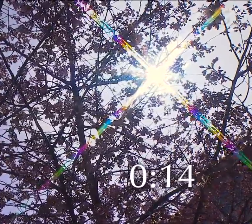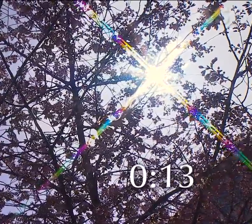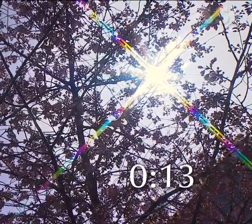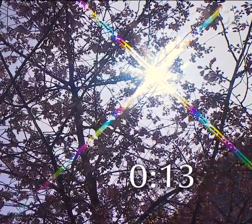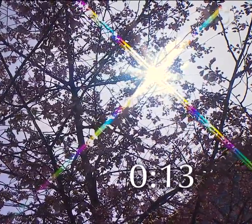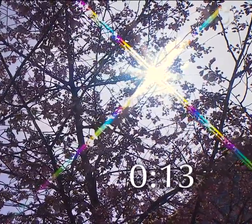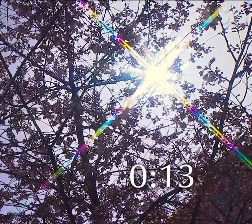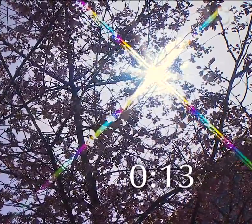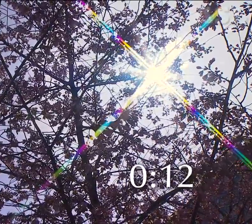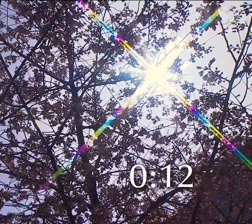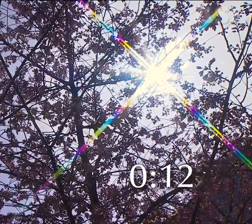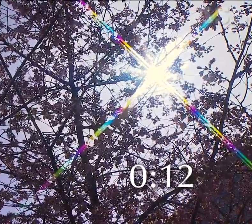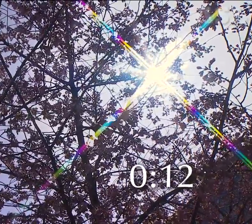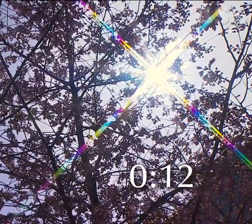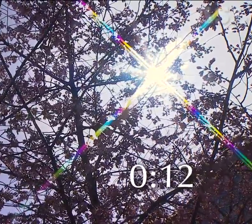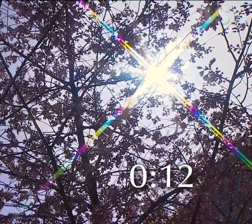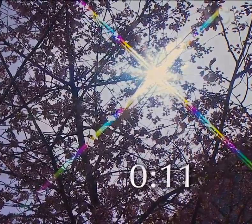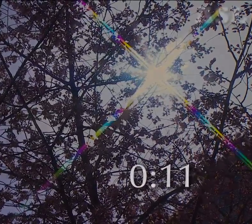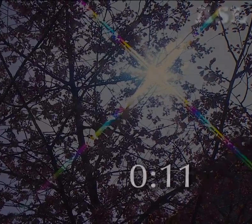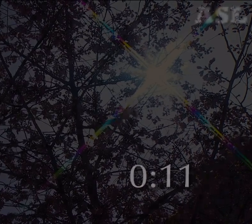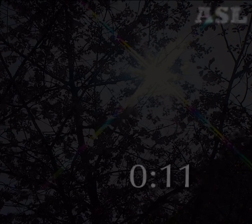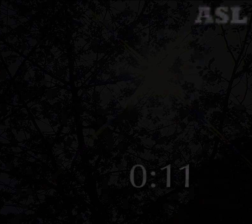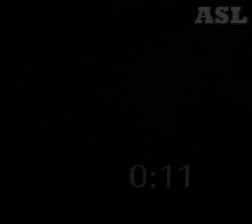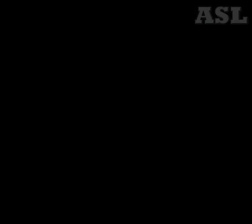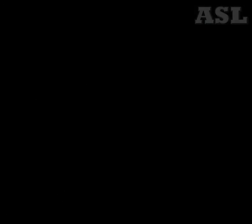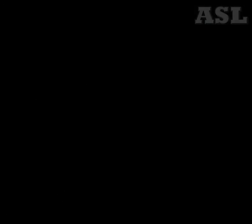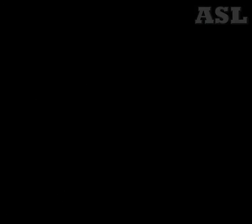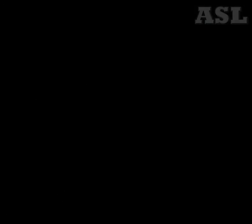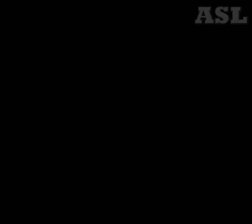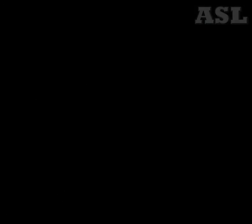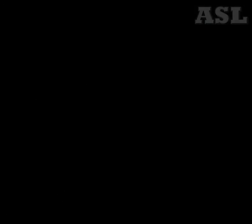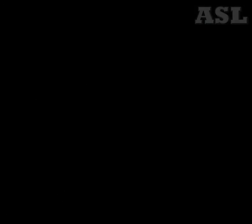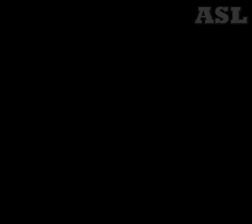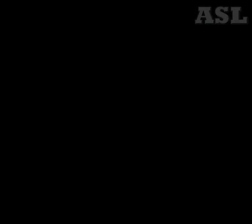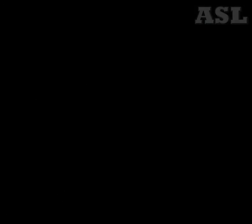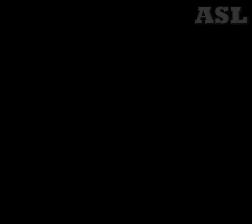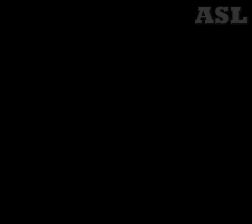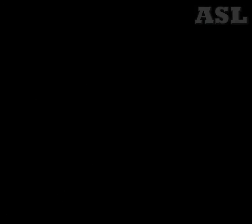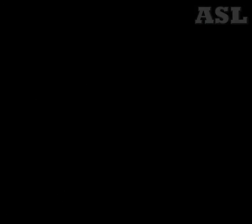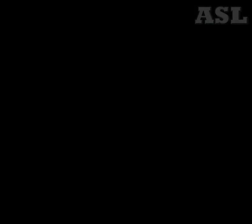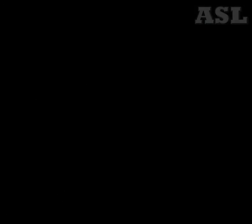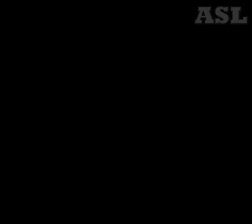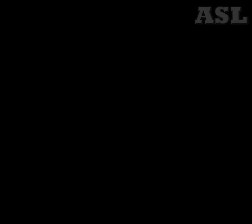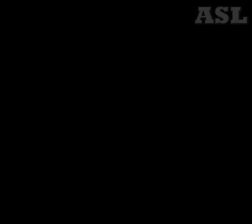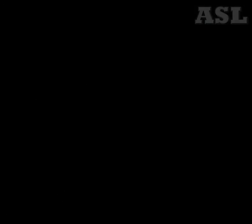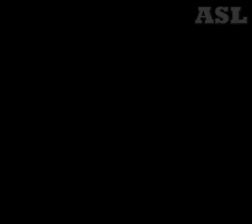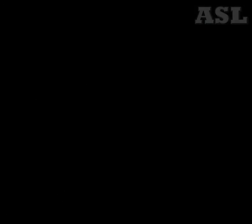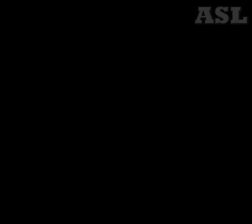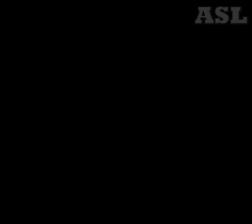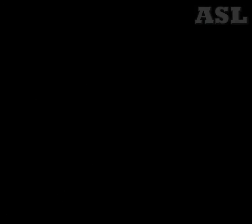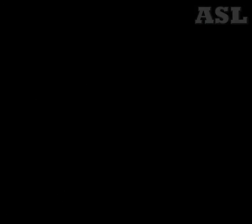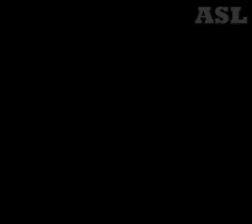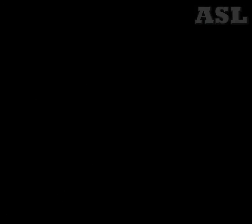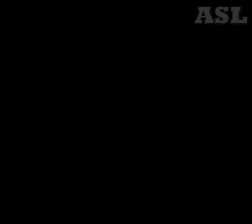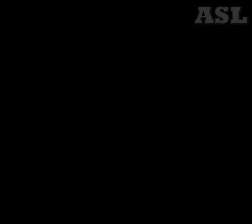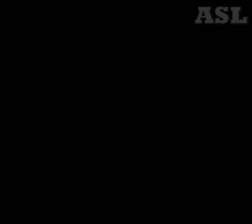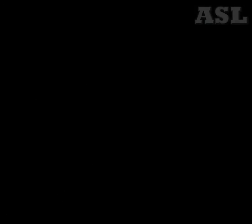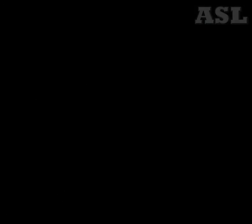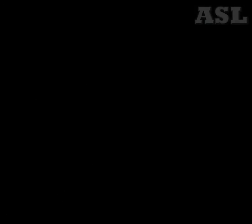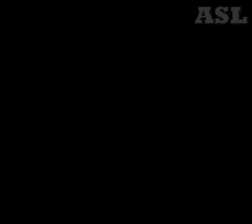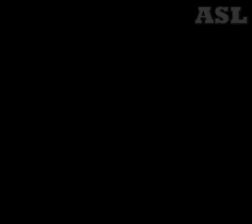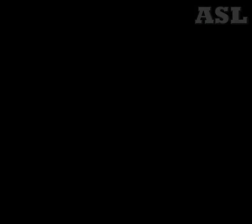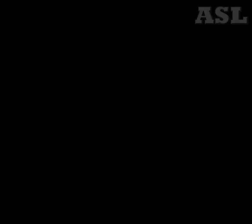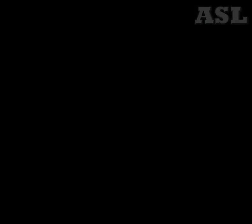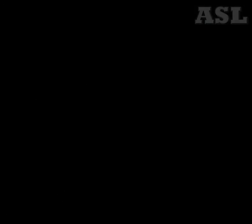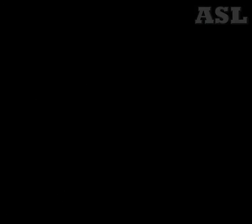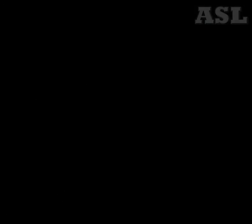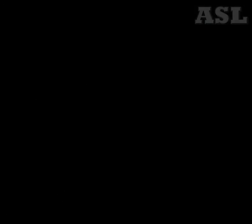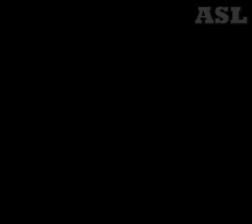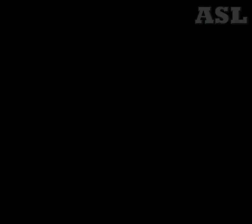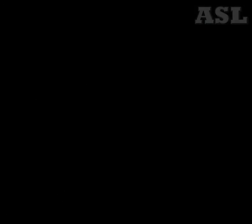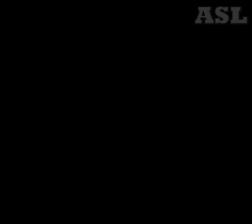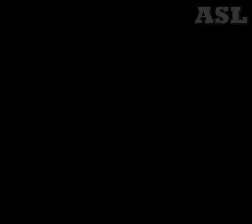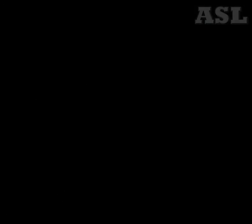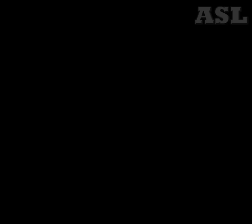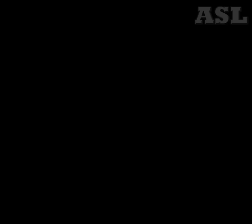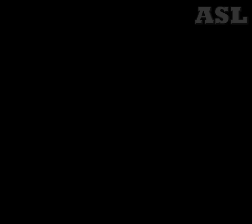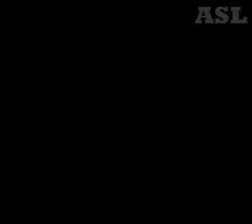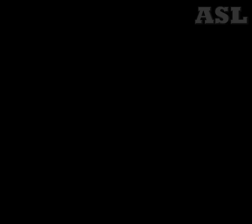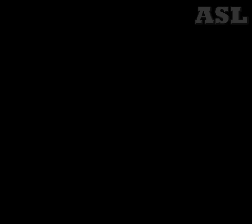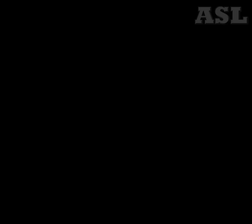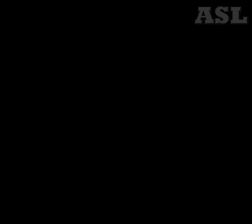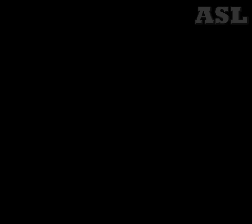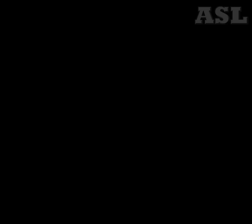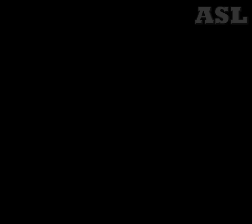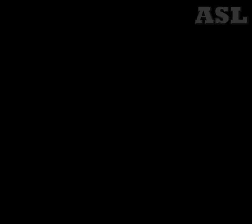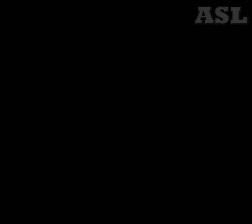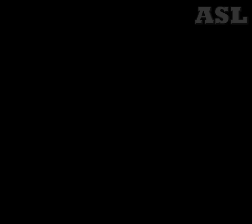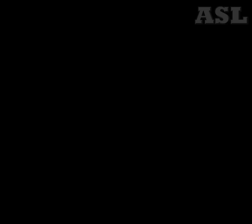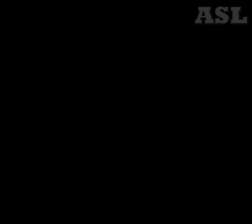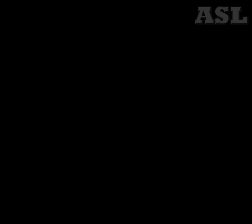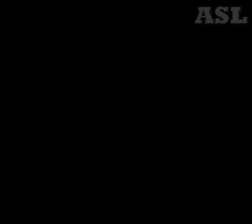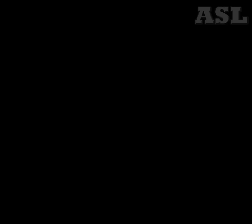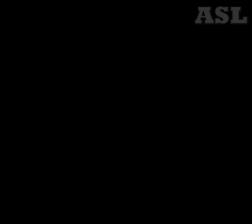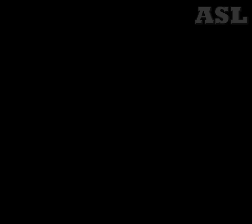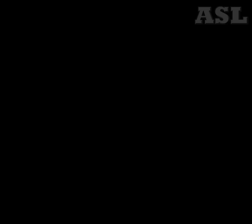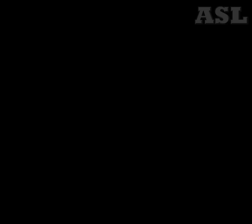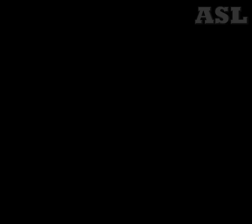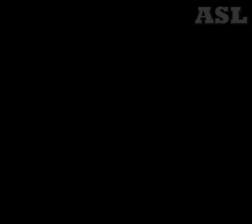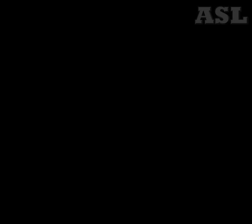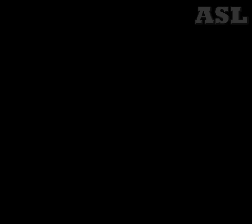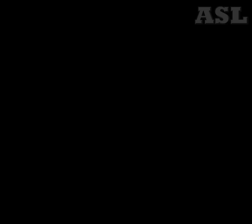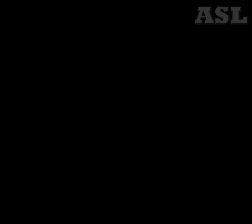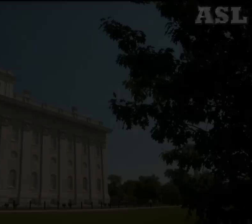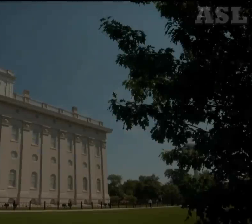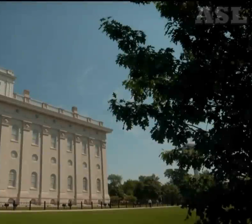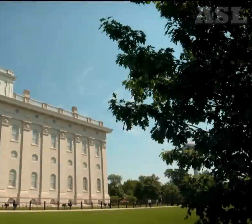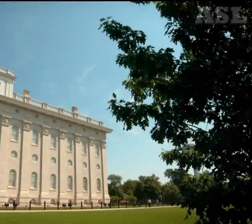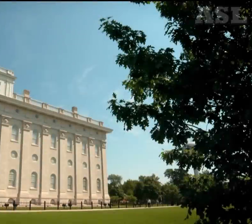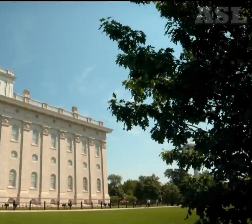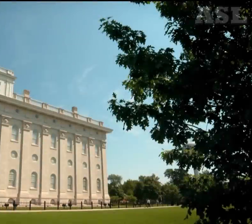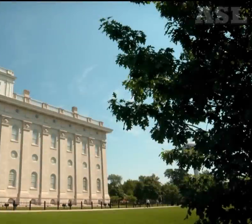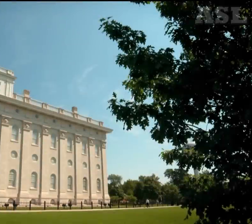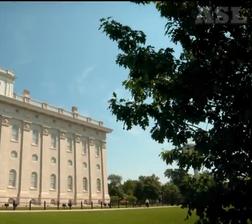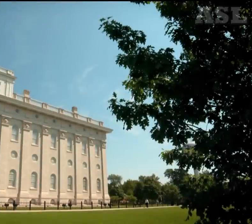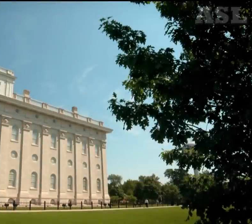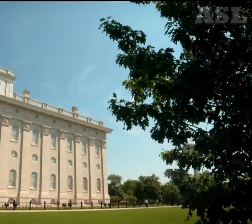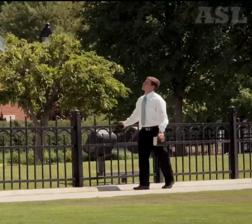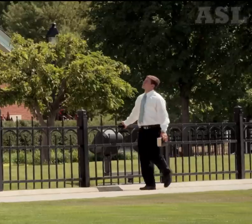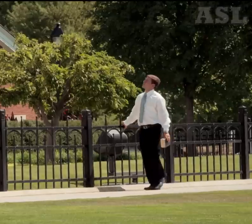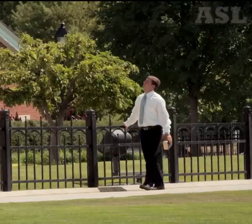CLOSED CAPTION CHANNEL